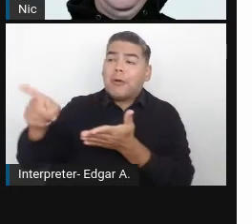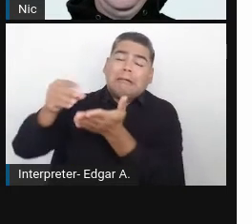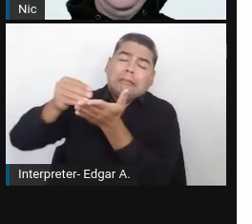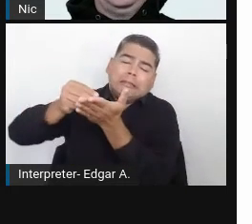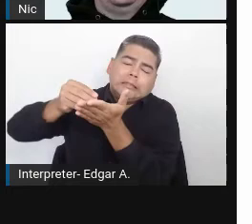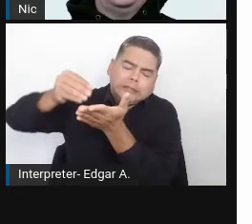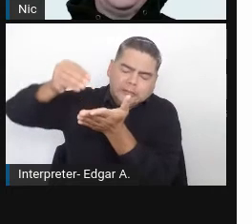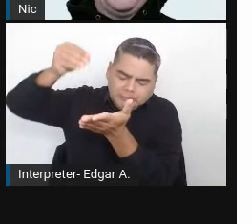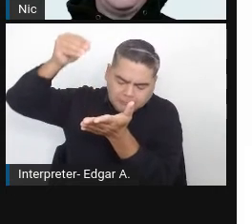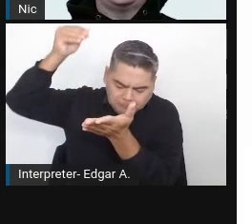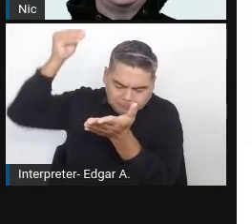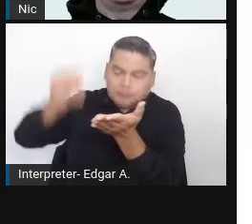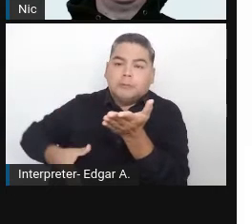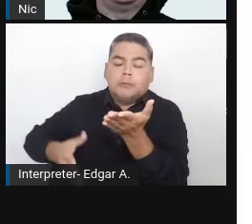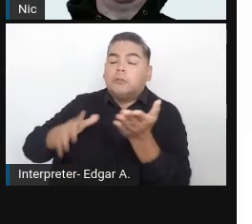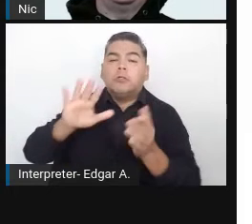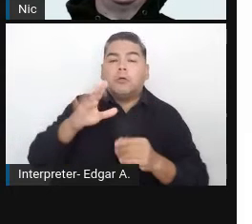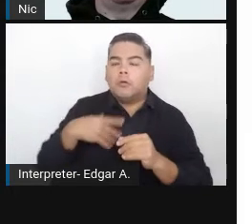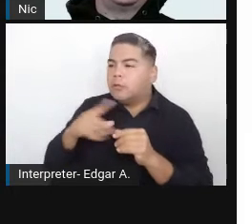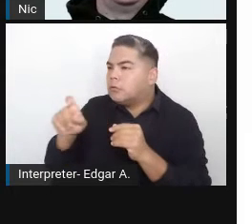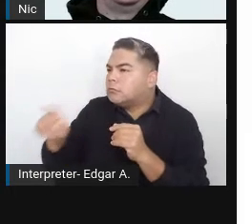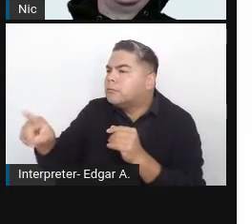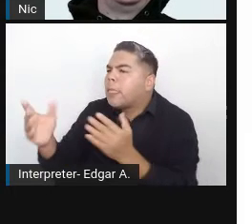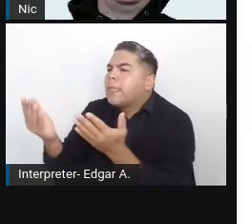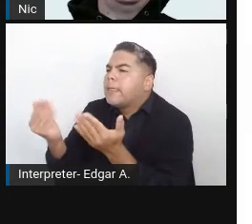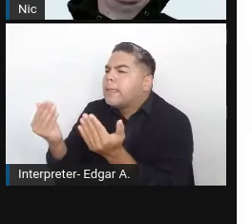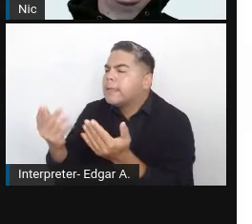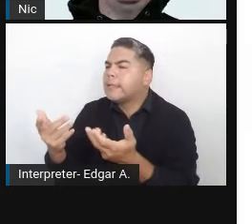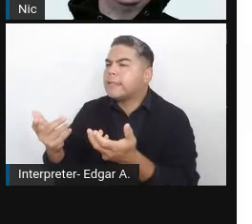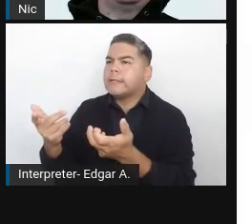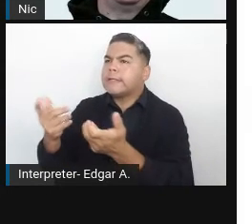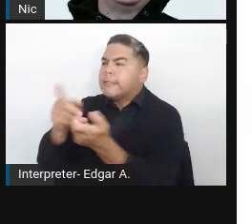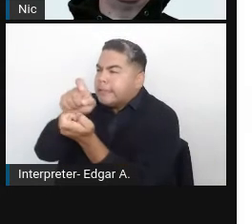When I asked them to give me some very specific information